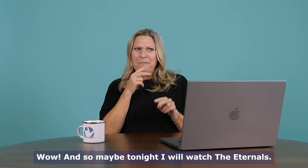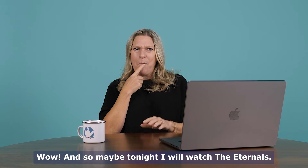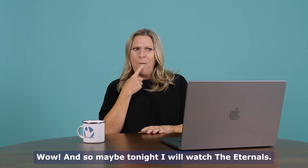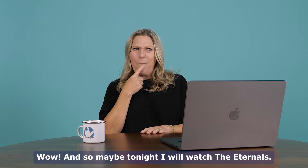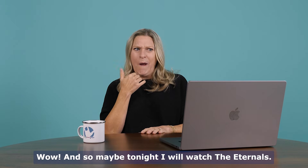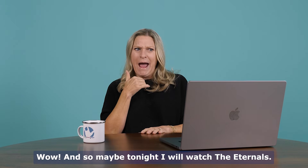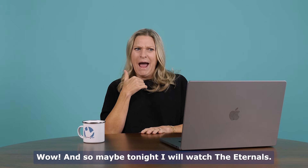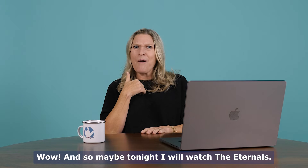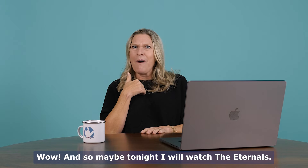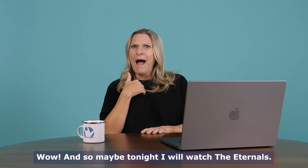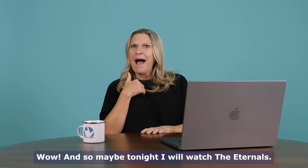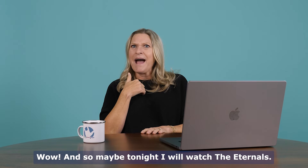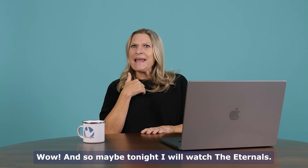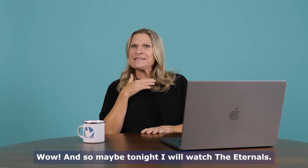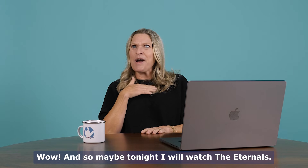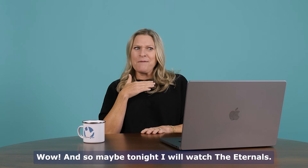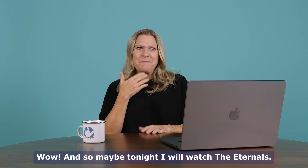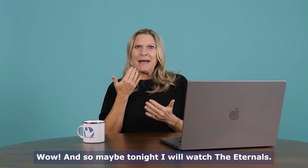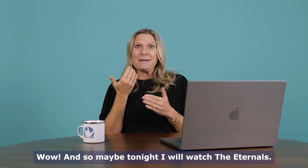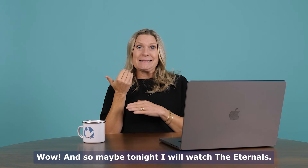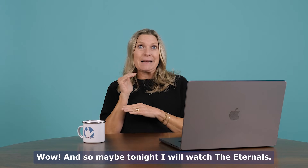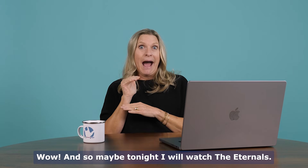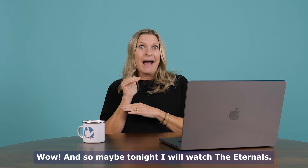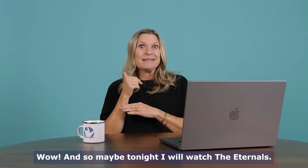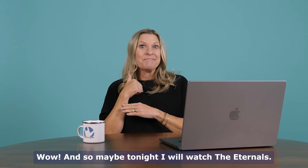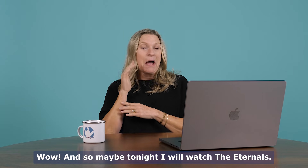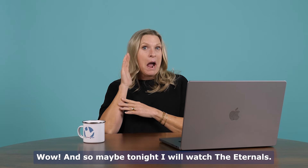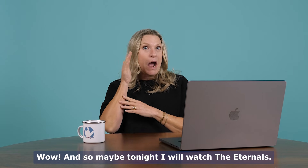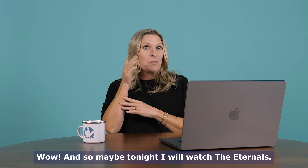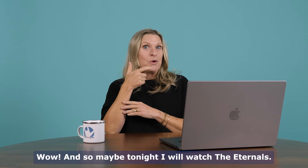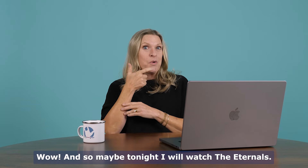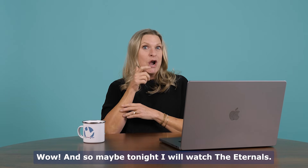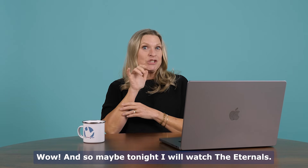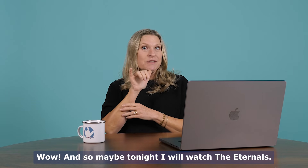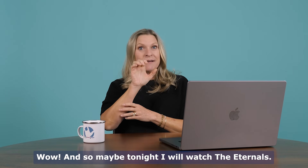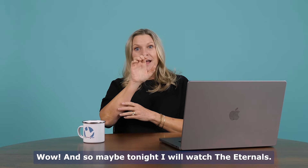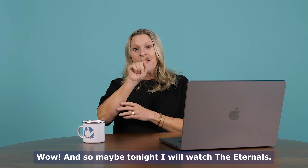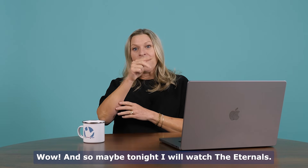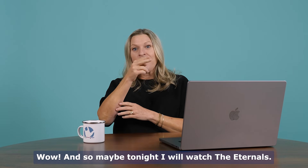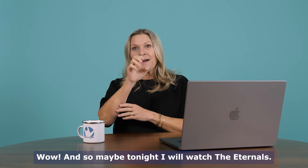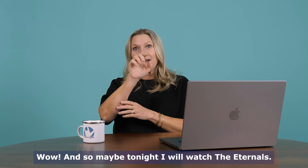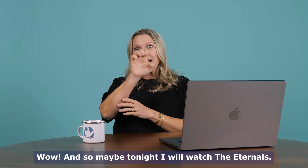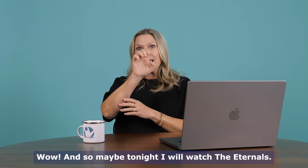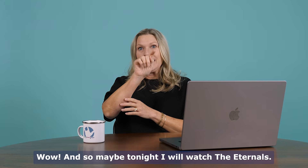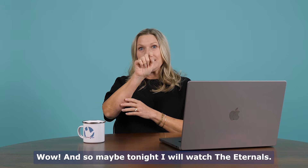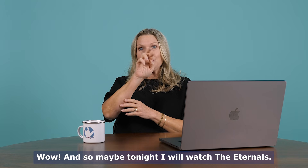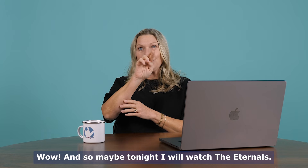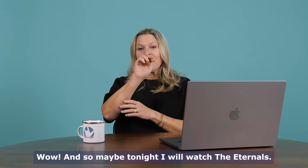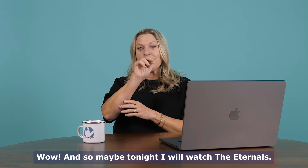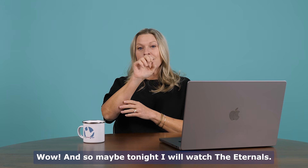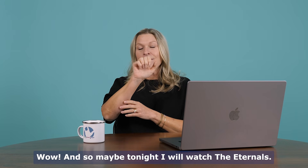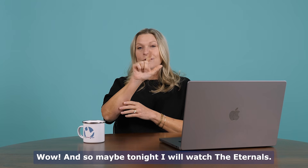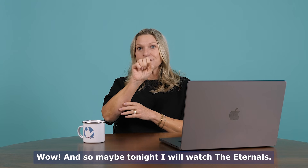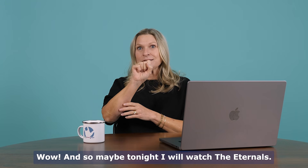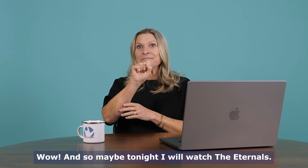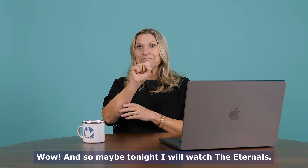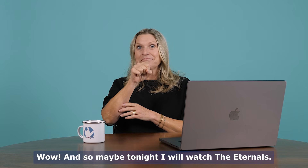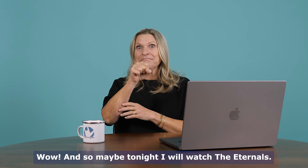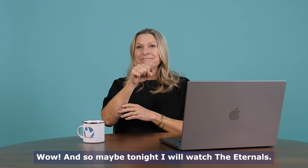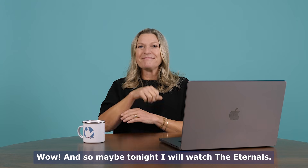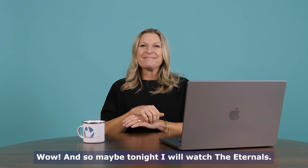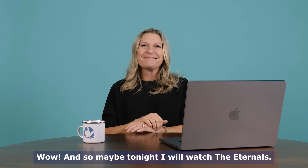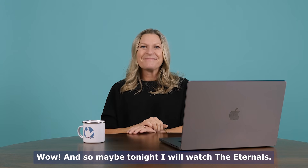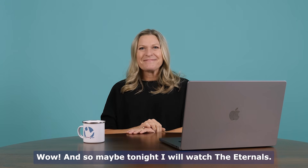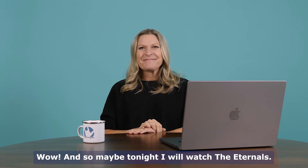Wow! And so maybe tonight I will watch The Eternals.